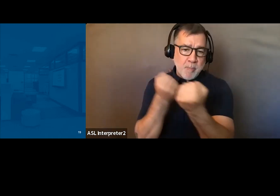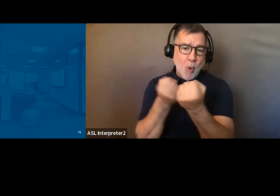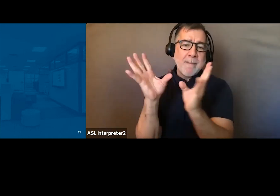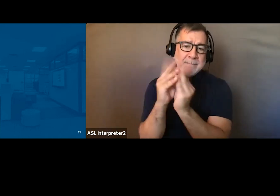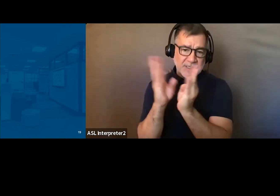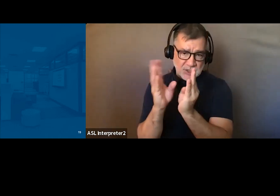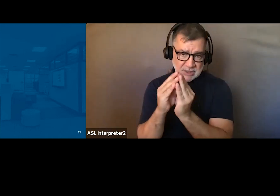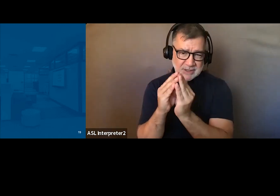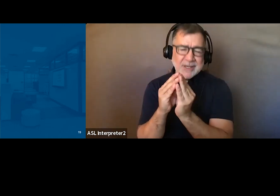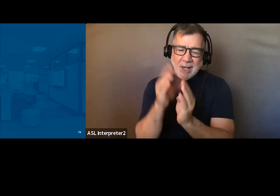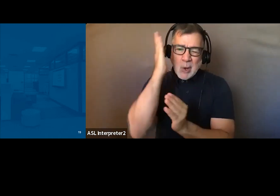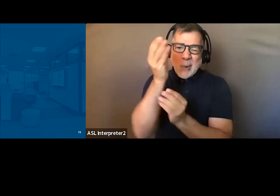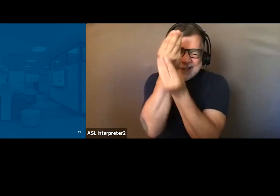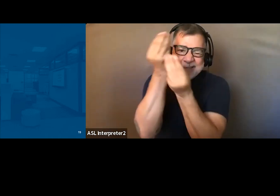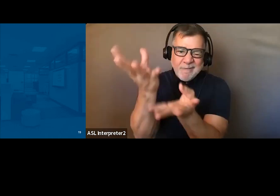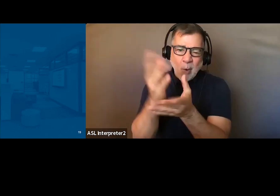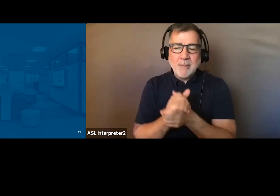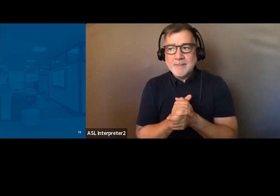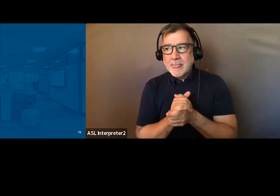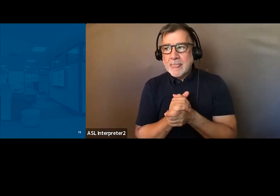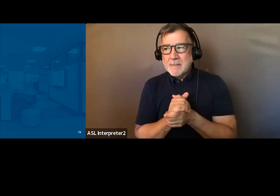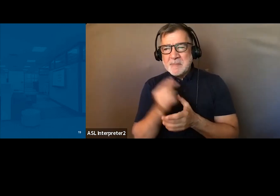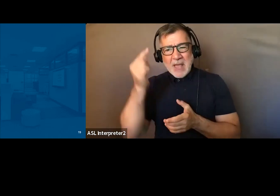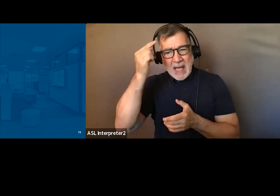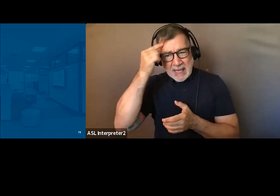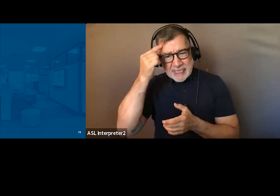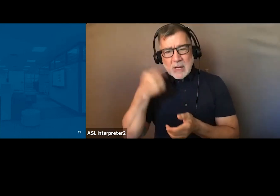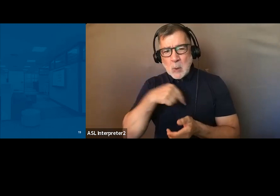We have, you know, hundreds, probably 400 ordering officials in the system right now